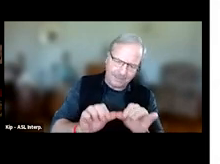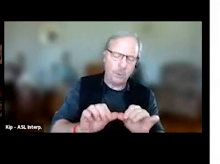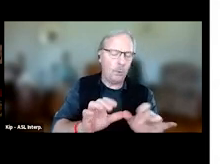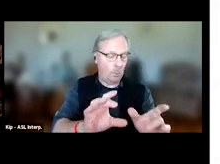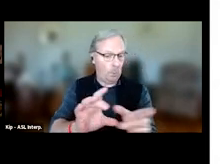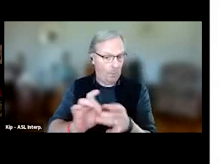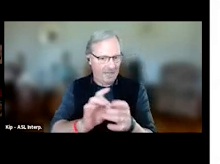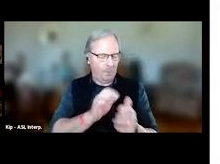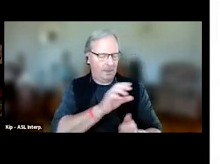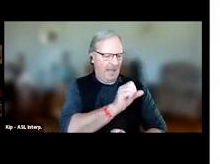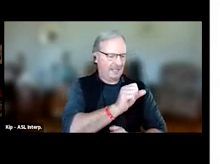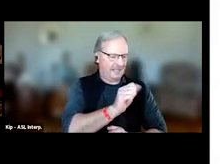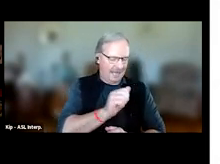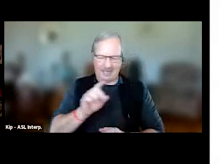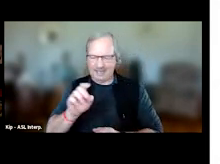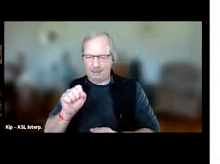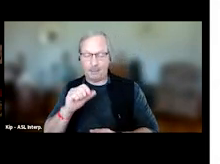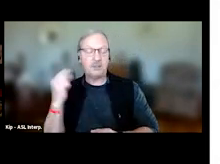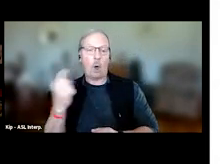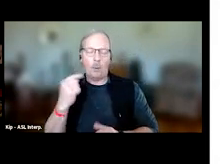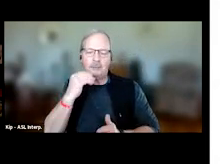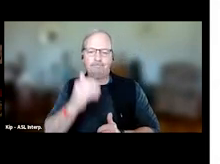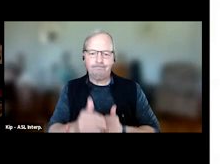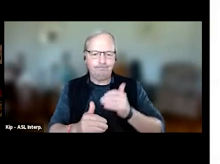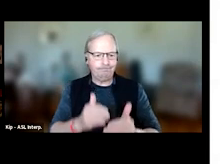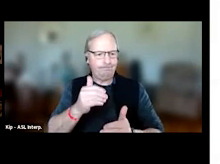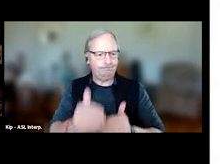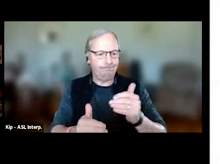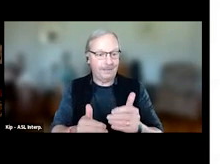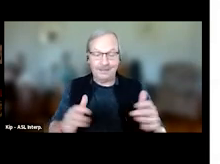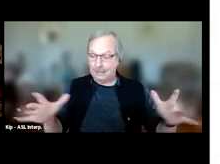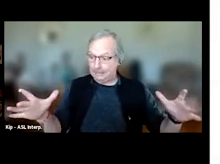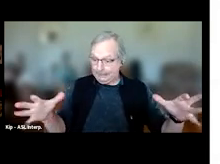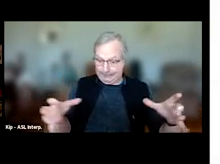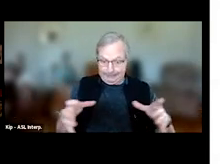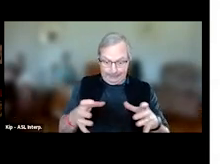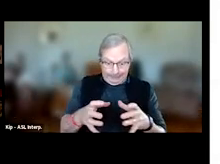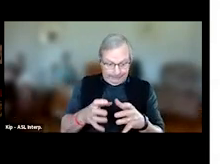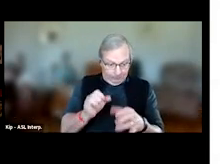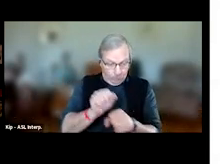but it is always a work in progress and it's this collective work over the years that's resulted in incredible